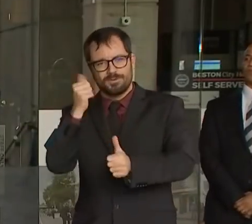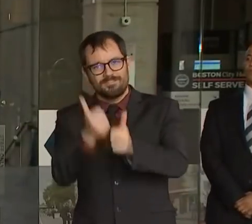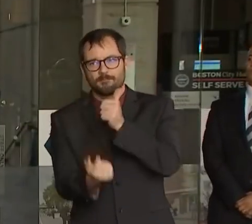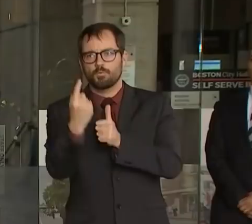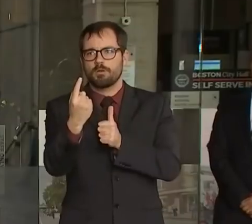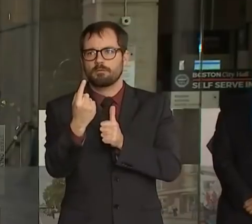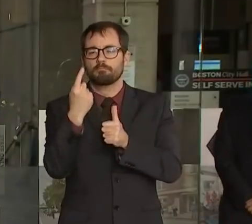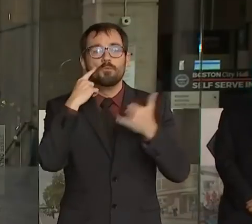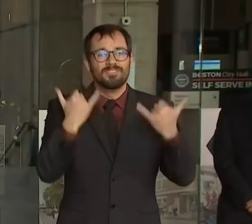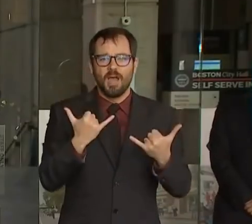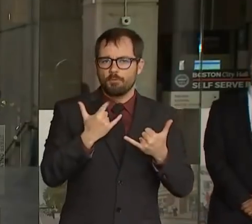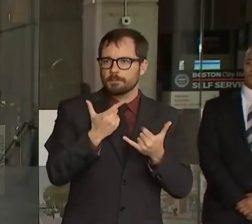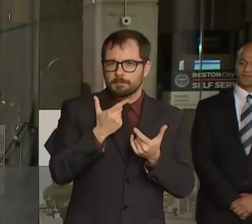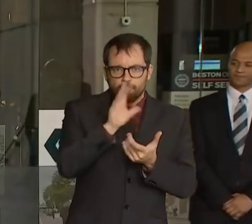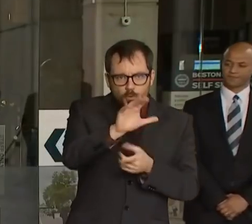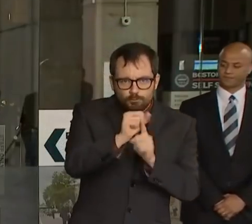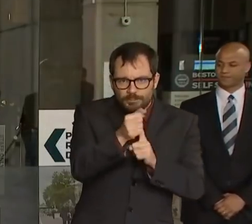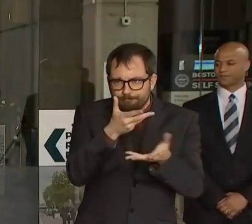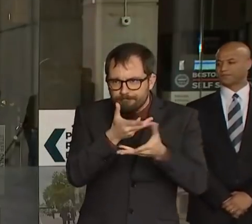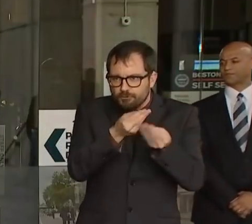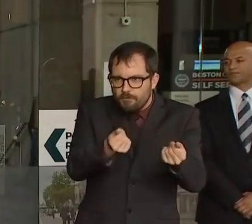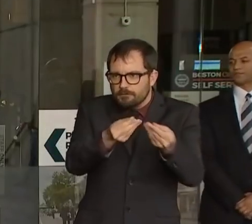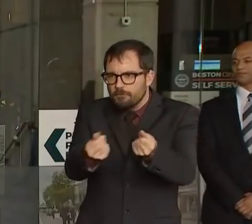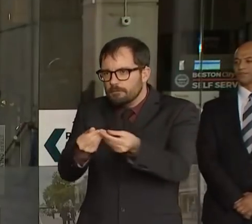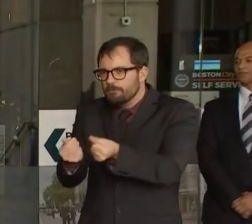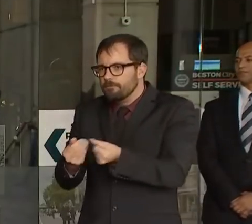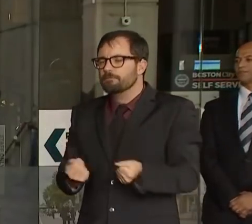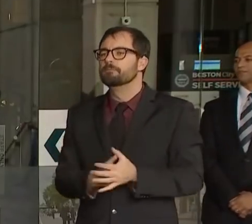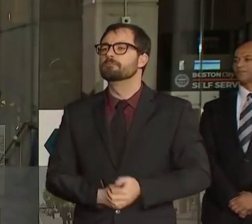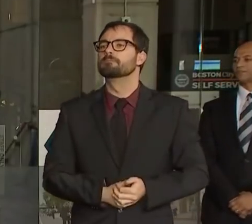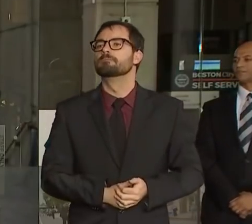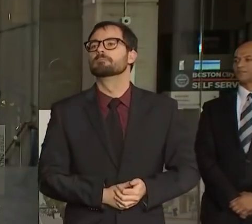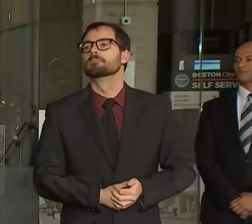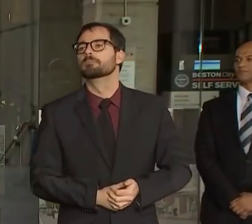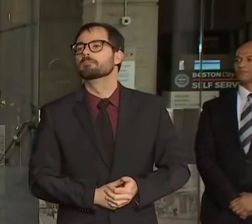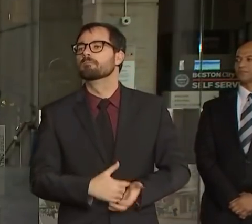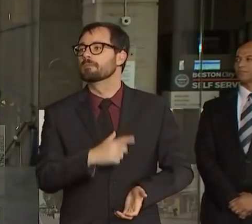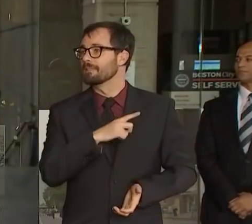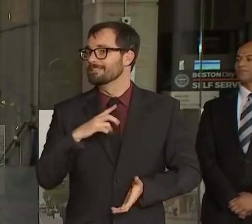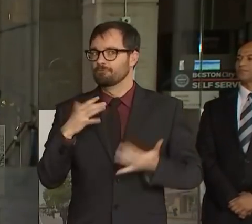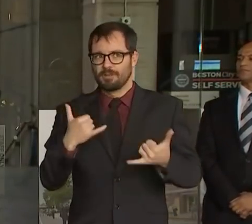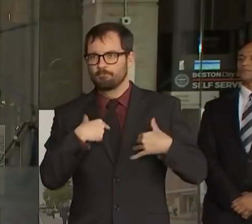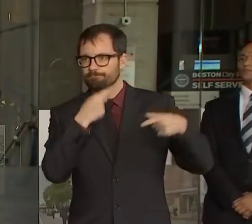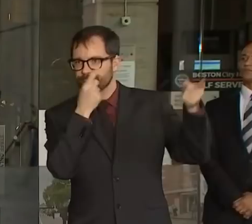WE ARE ALSO WORKING ON A LARGER SCALE PLAN AS I MENTIONED YESTERDAY, MANY PEOPLE HAVE A